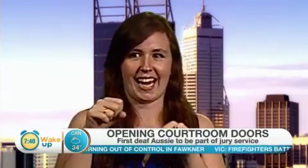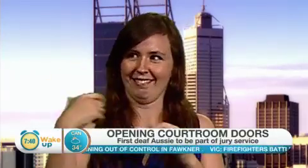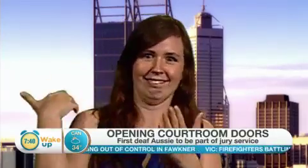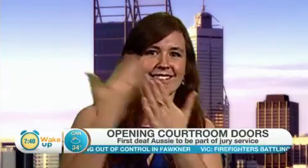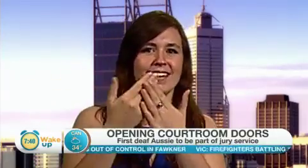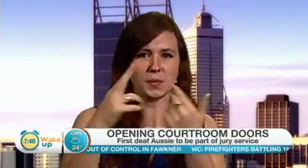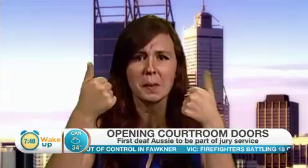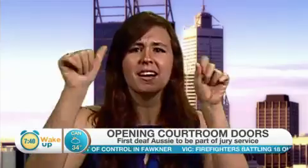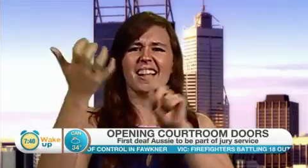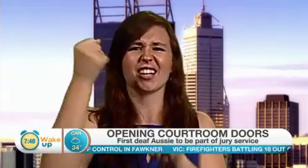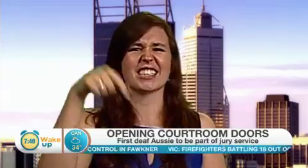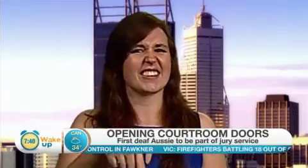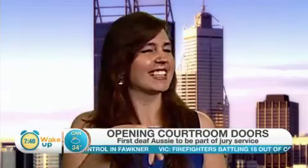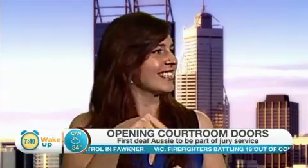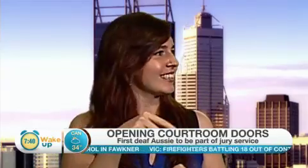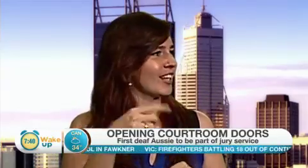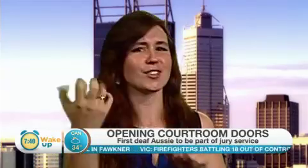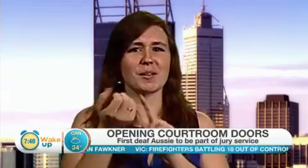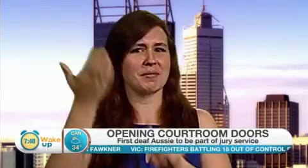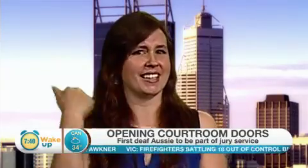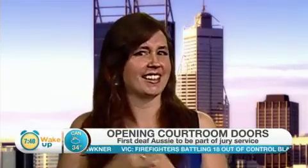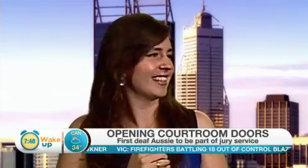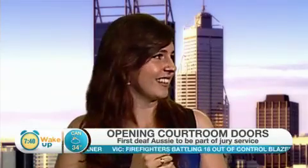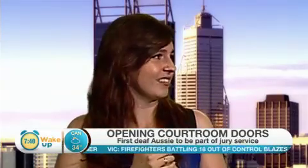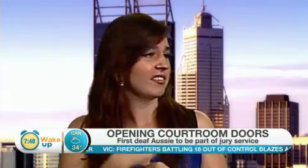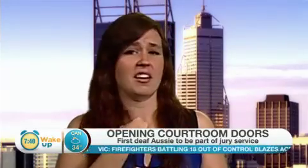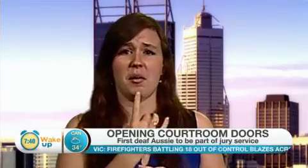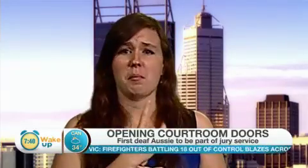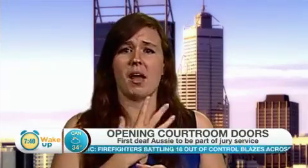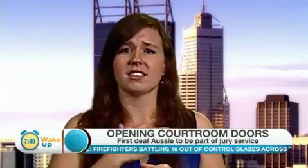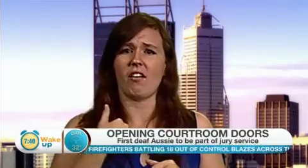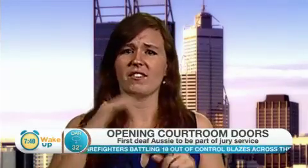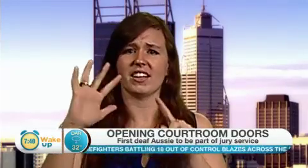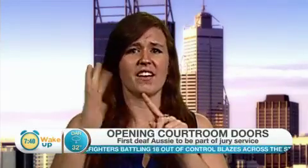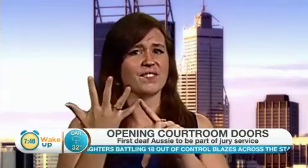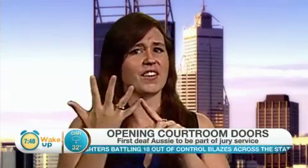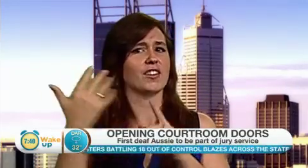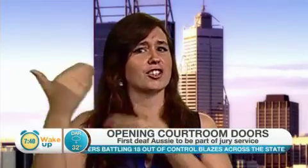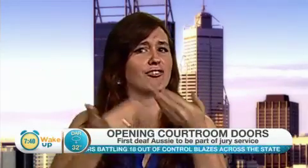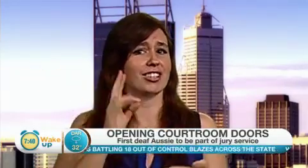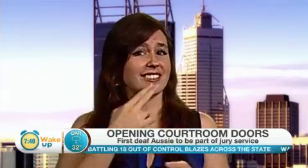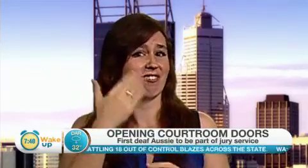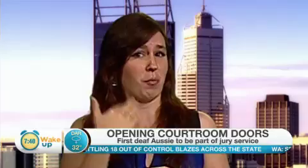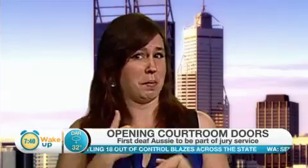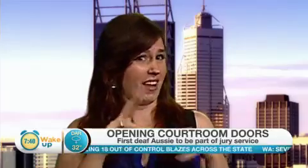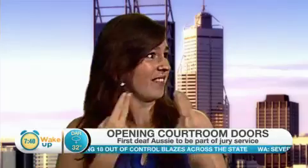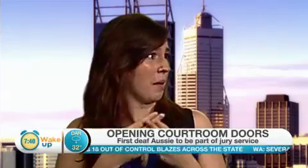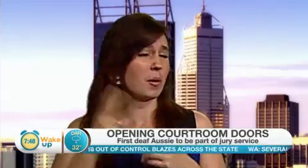because it's 2014 and for it to have taken that long for a deaf person simply to get through the initial stages of jury duty - I'm